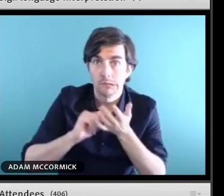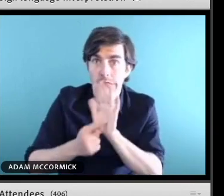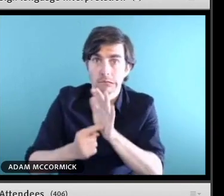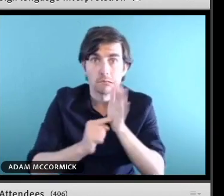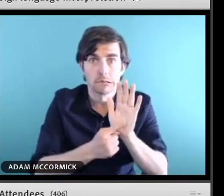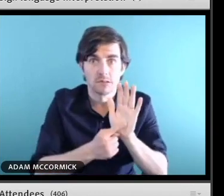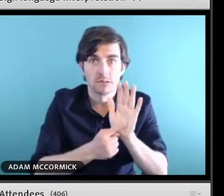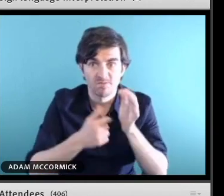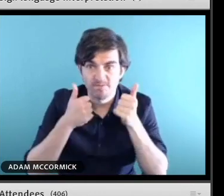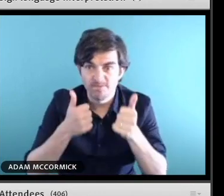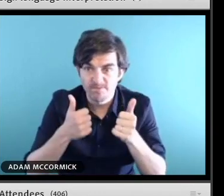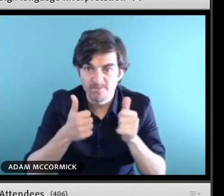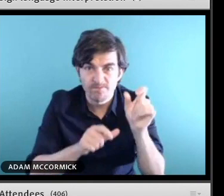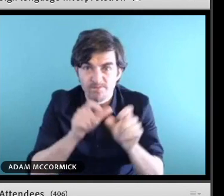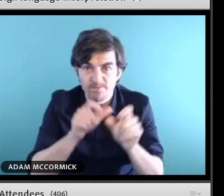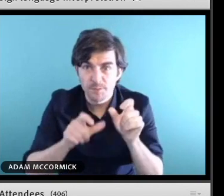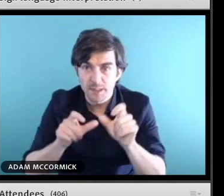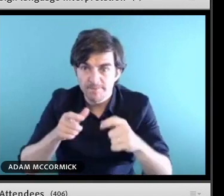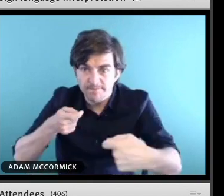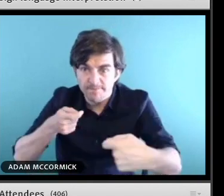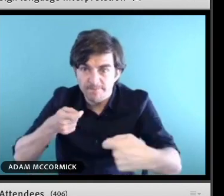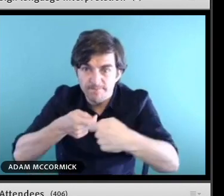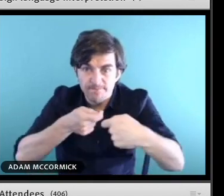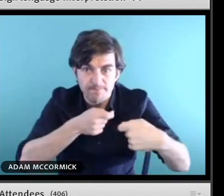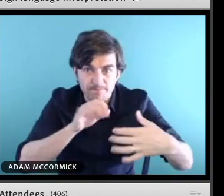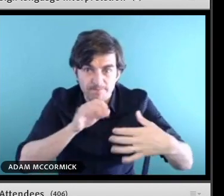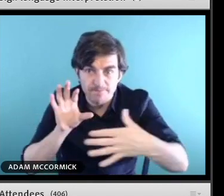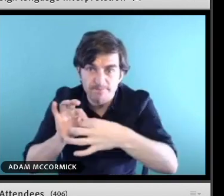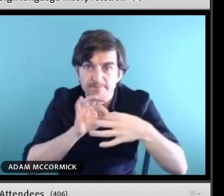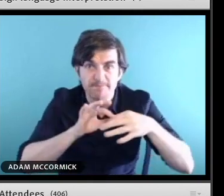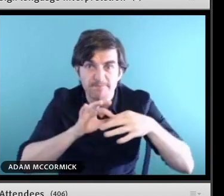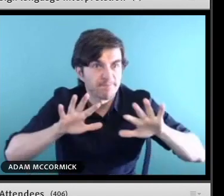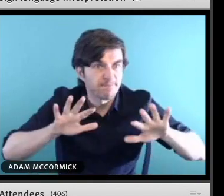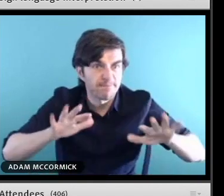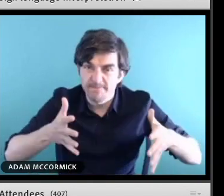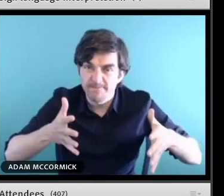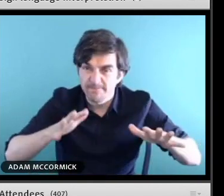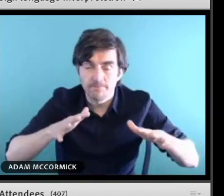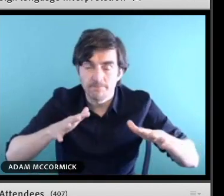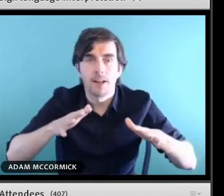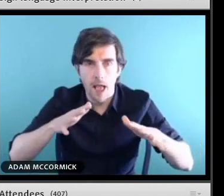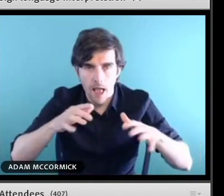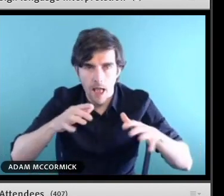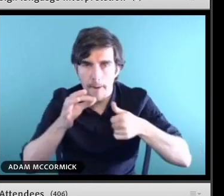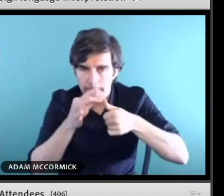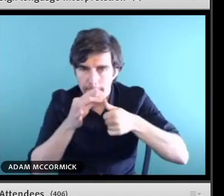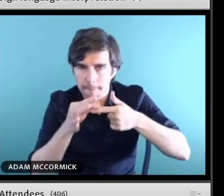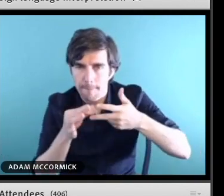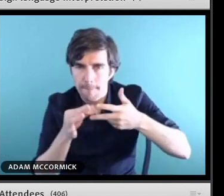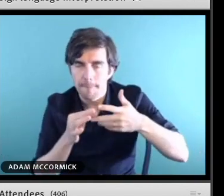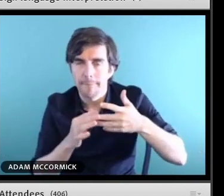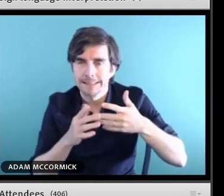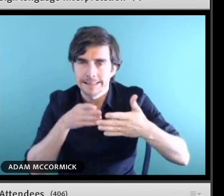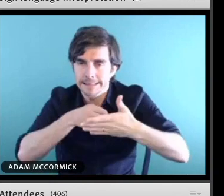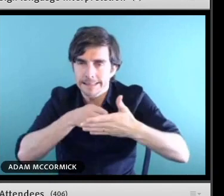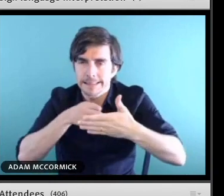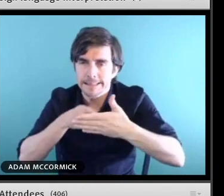settings where there is reliance on communal washing ifs. What we did as a reference work